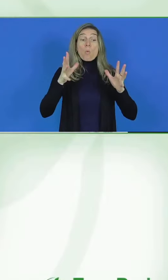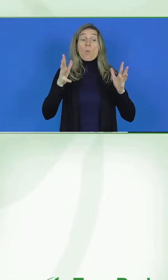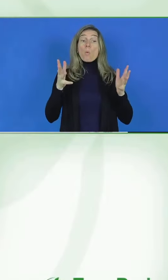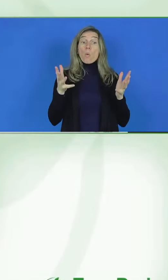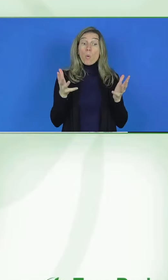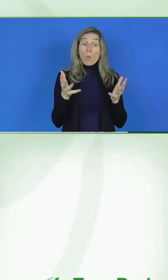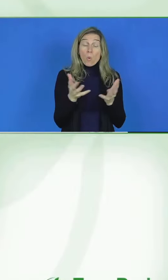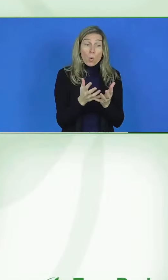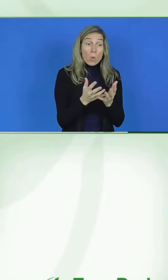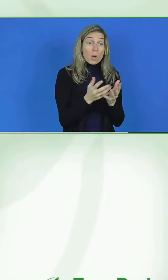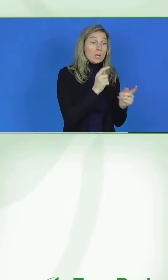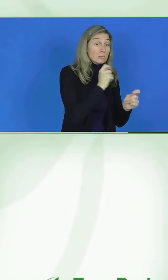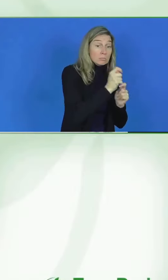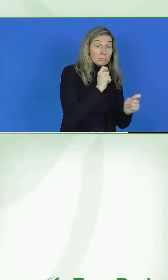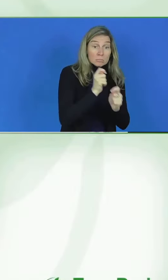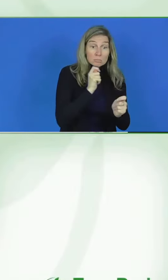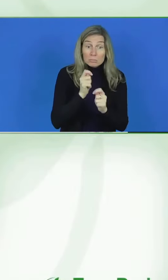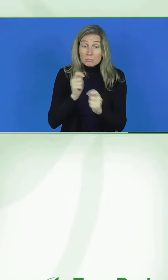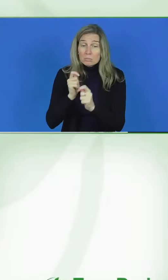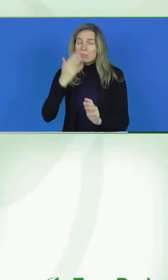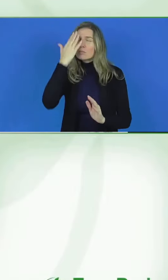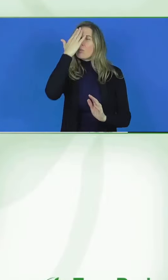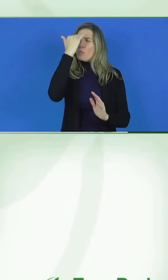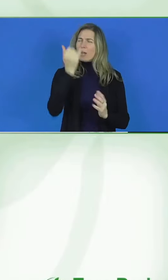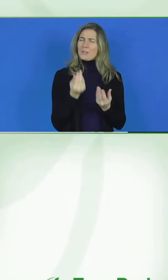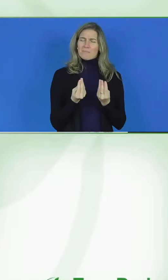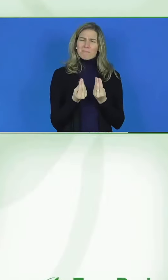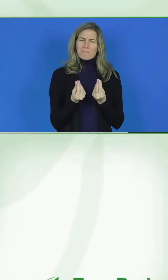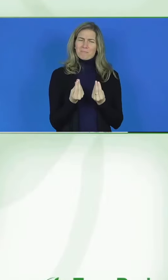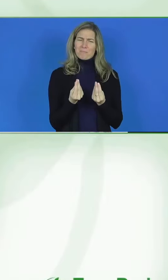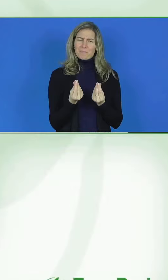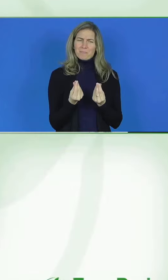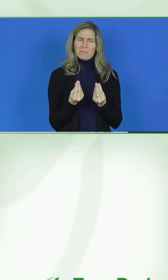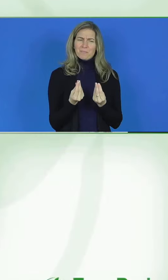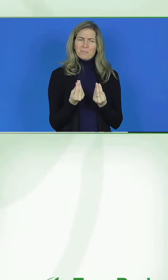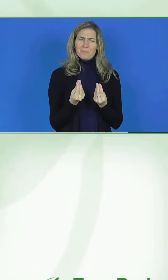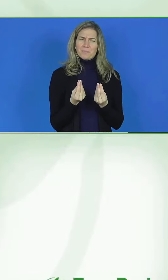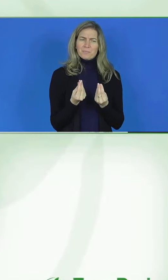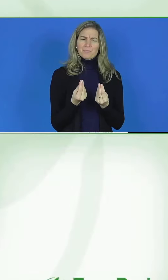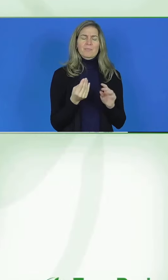Because we note that accommodating and listening to persons with other